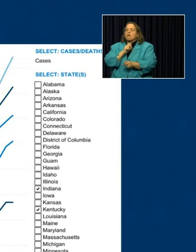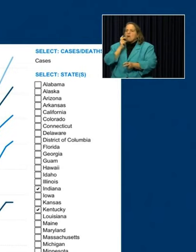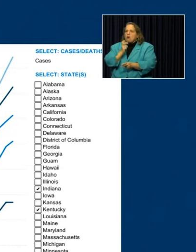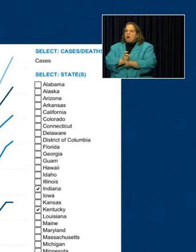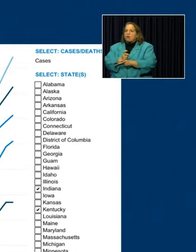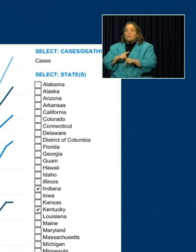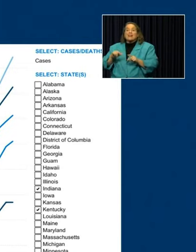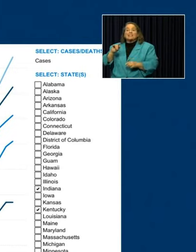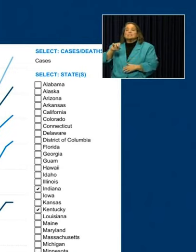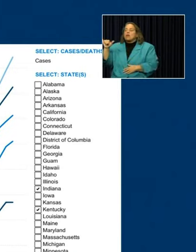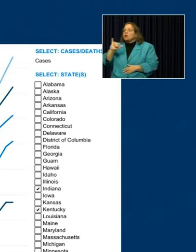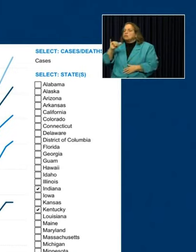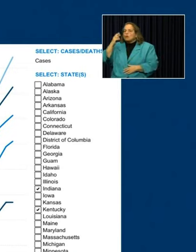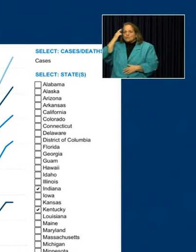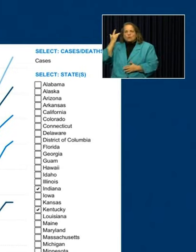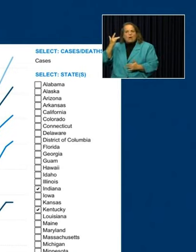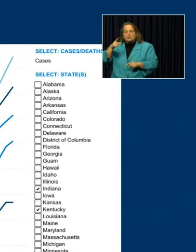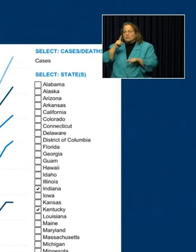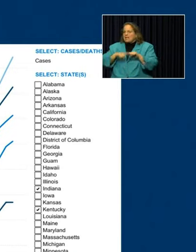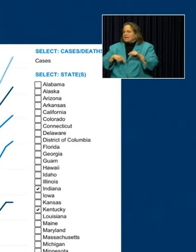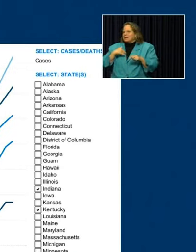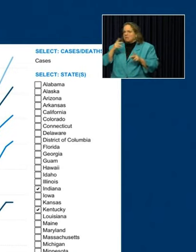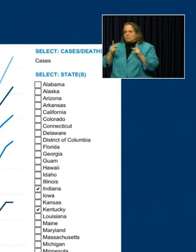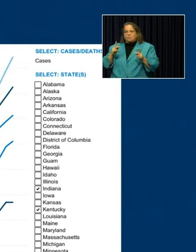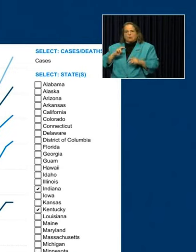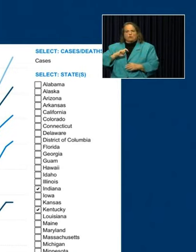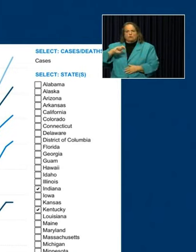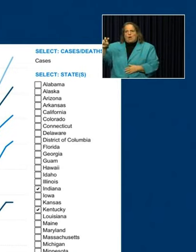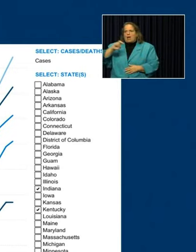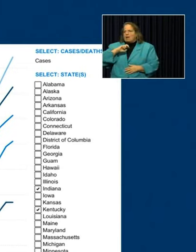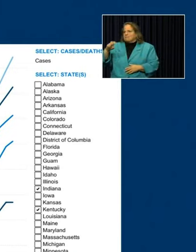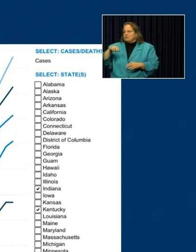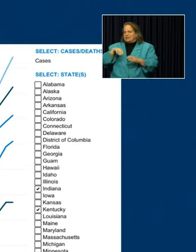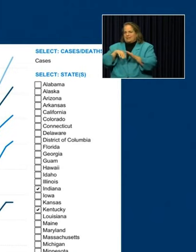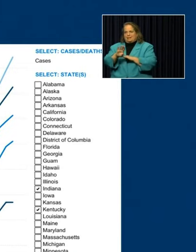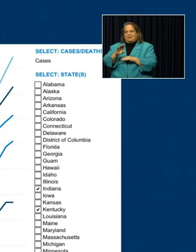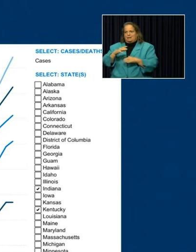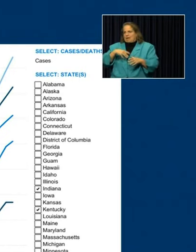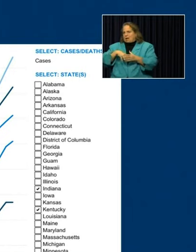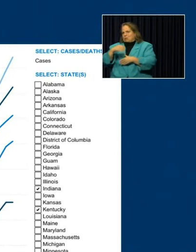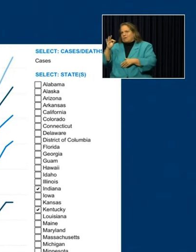AT ULTIMATELY TRYING TO TEST